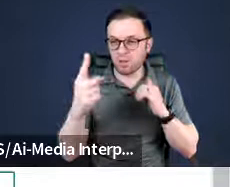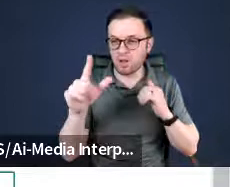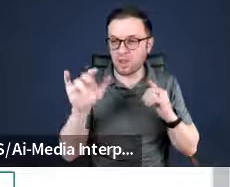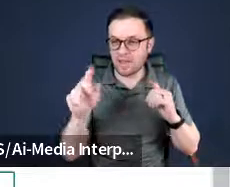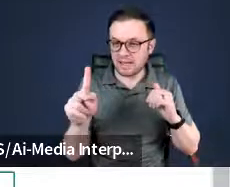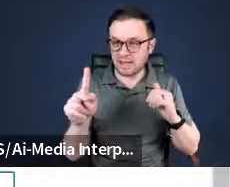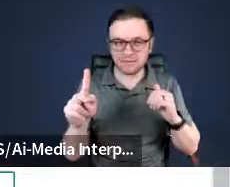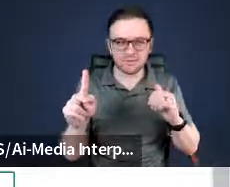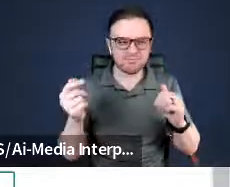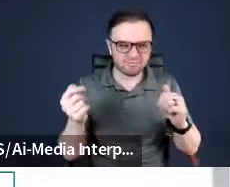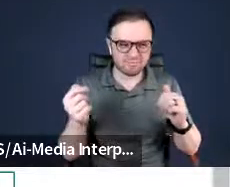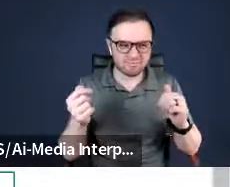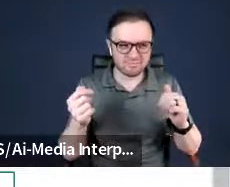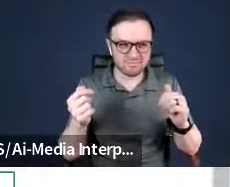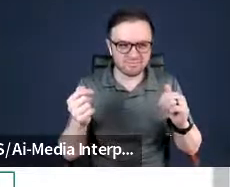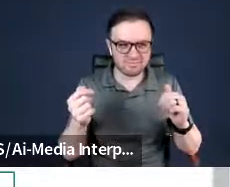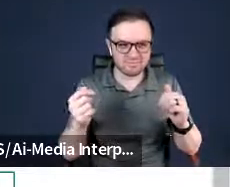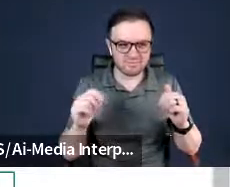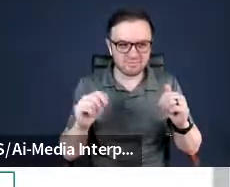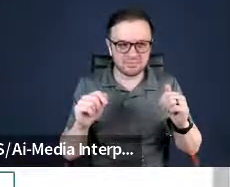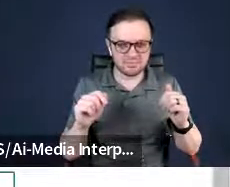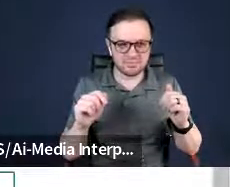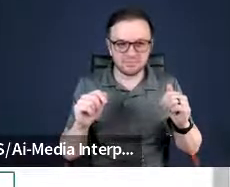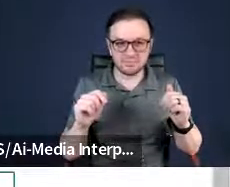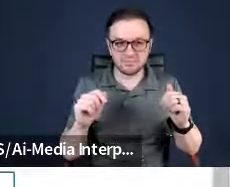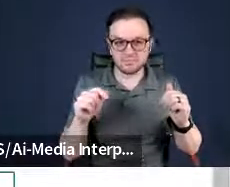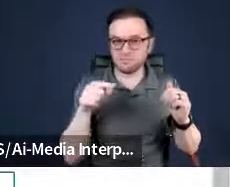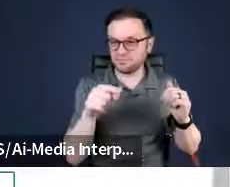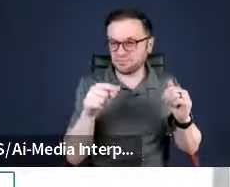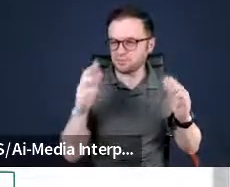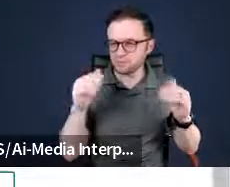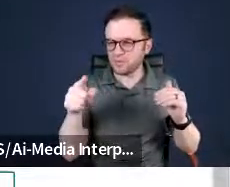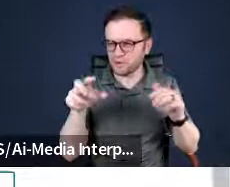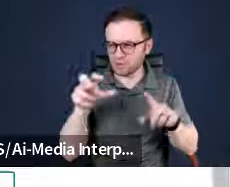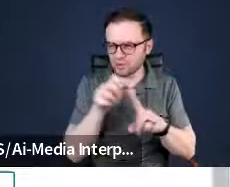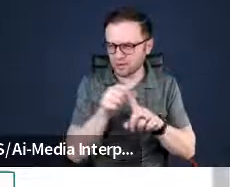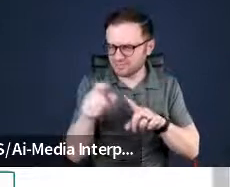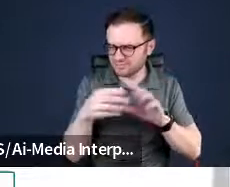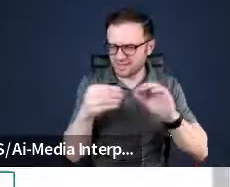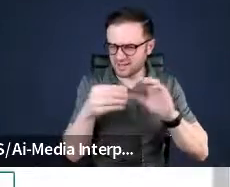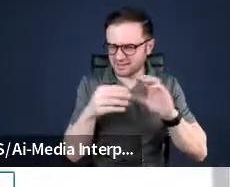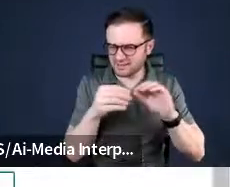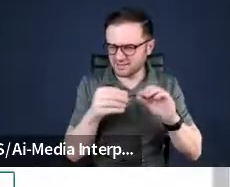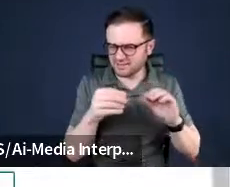Welcome to the movement heading level I. MATT HACKETT: Where we are at